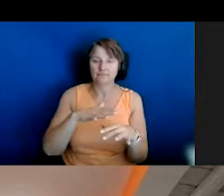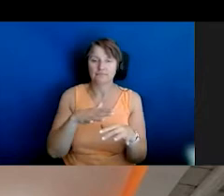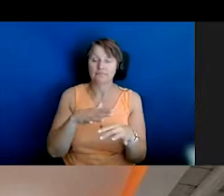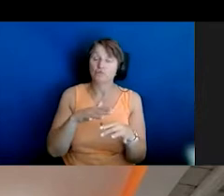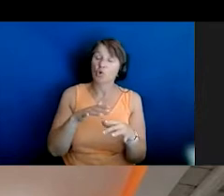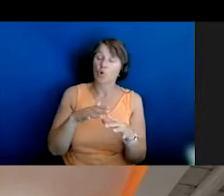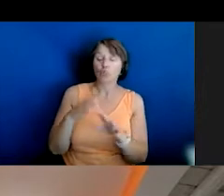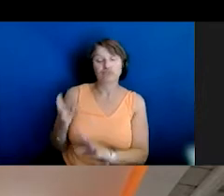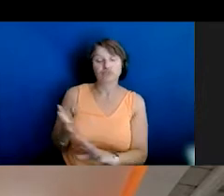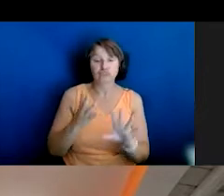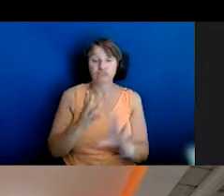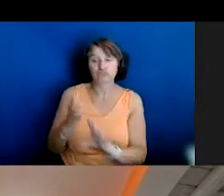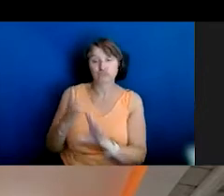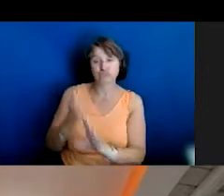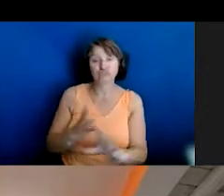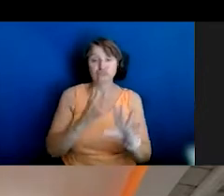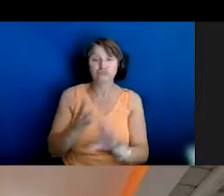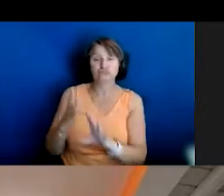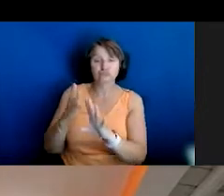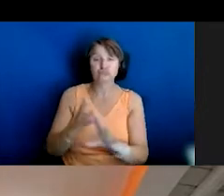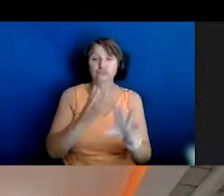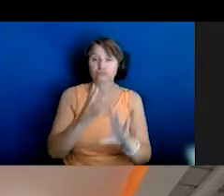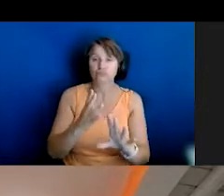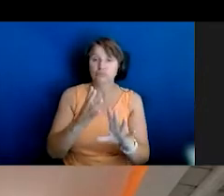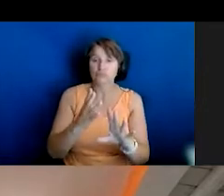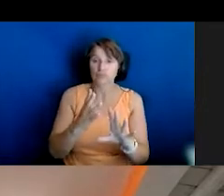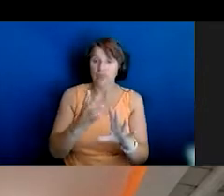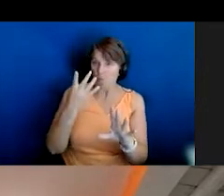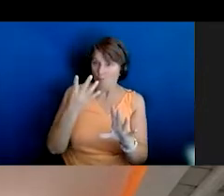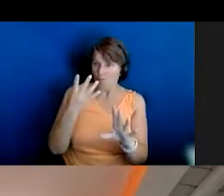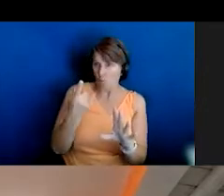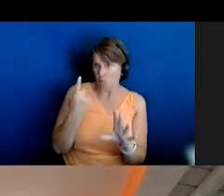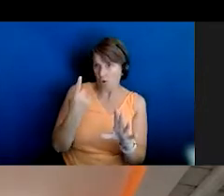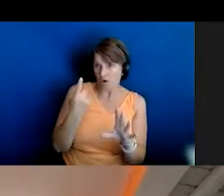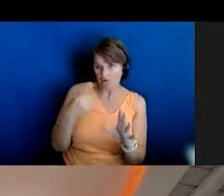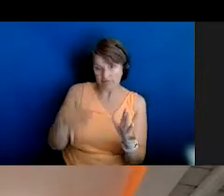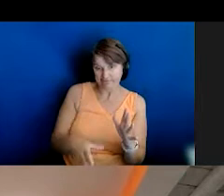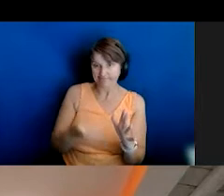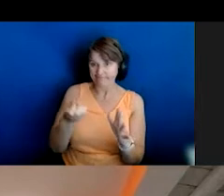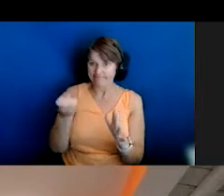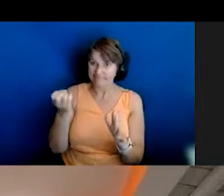we asked everybody to bring one little handful of the contributions to the site,